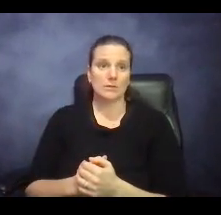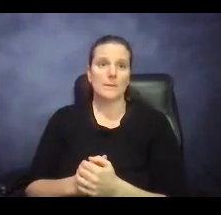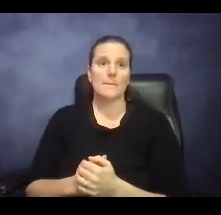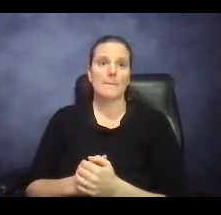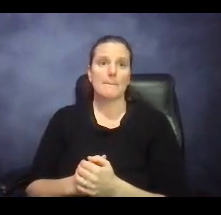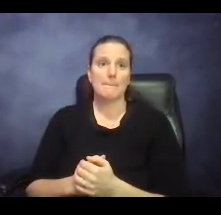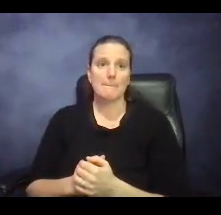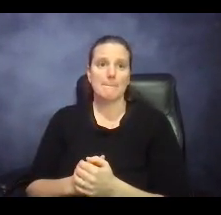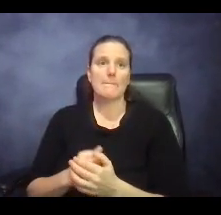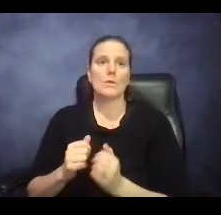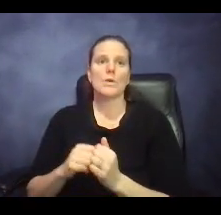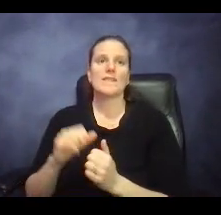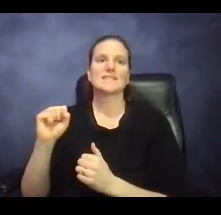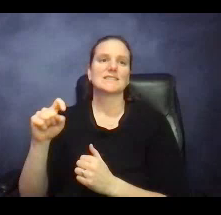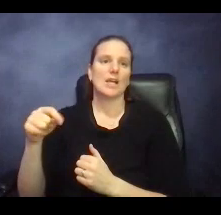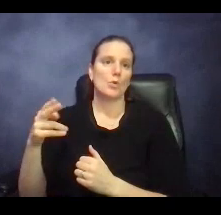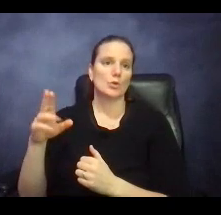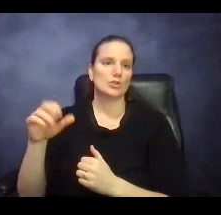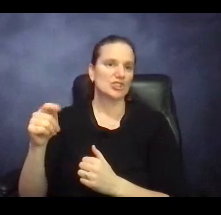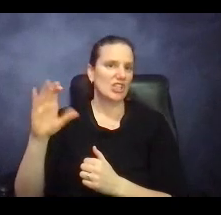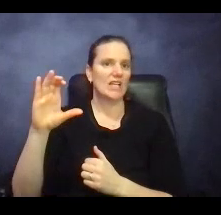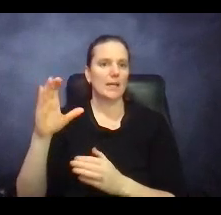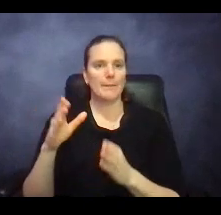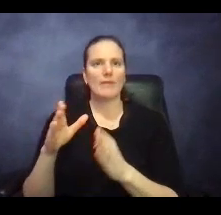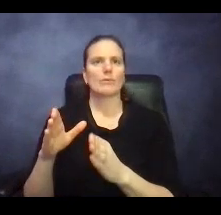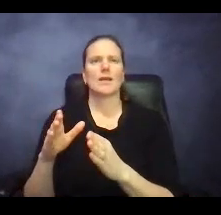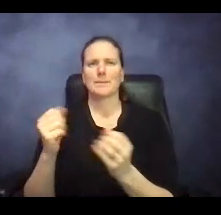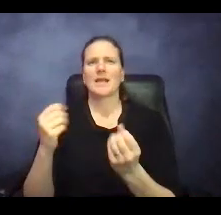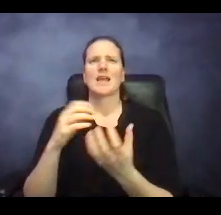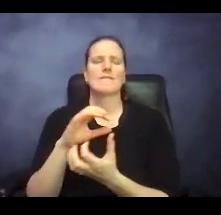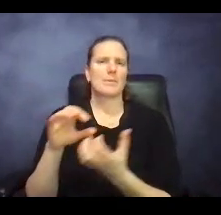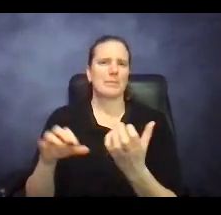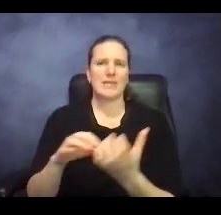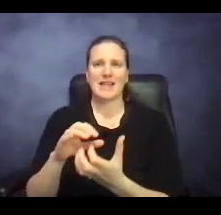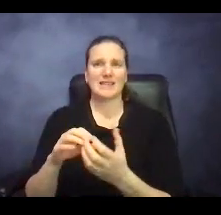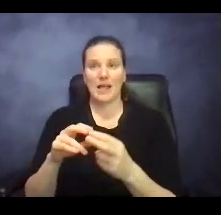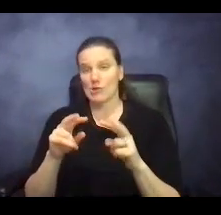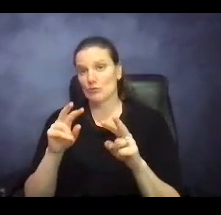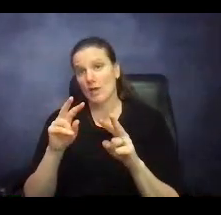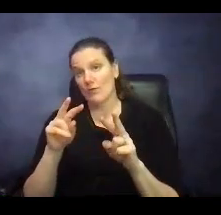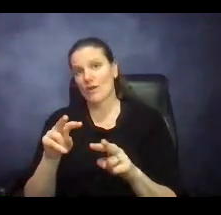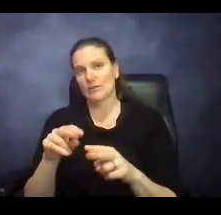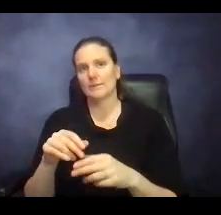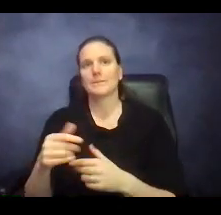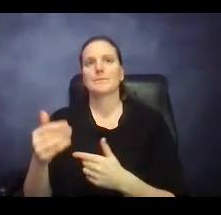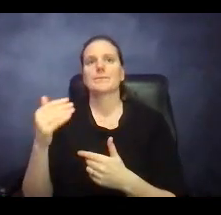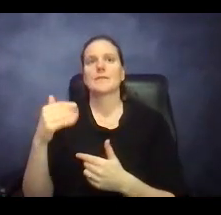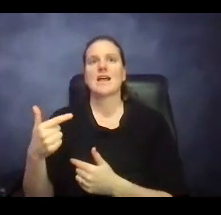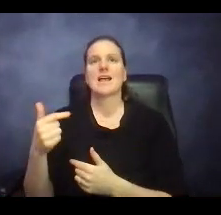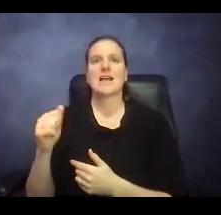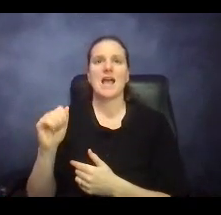This is, and a lot of these are in a blend that I really like that I've, I've, I've put here below too for you to look at. GABA. So this is not gabapentin,